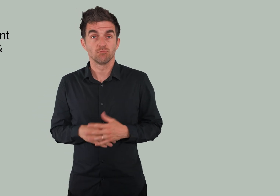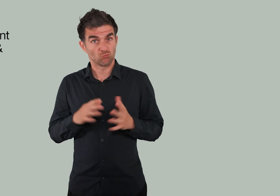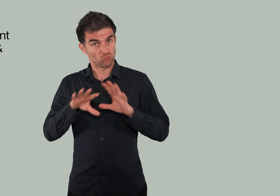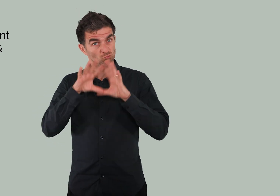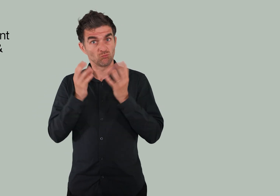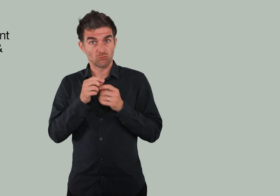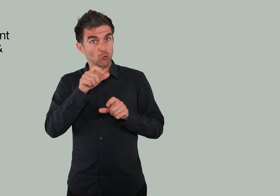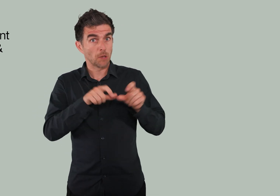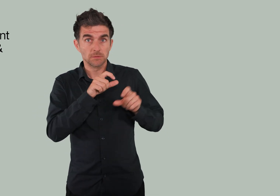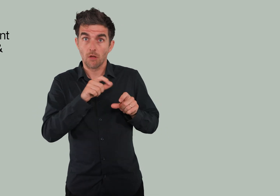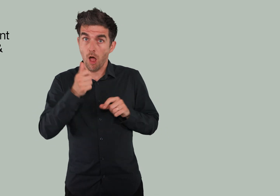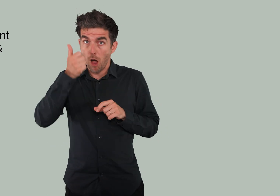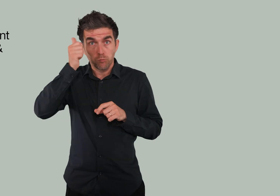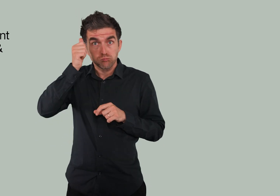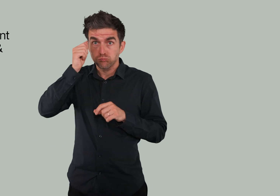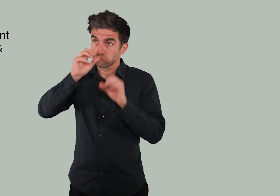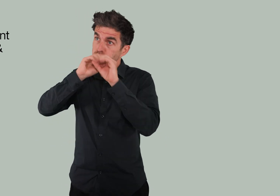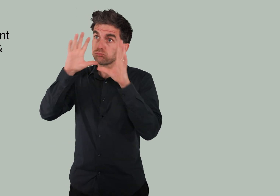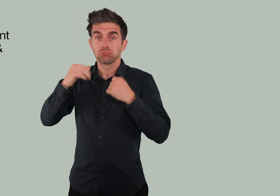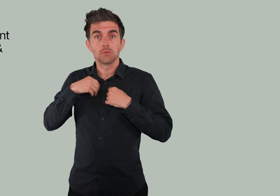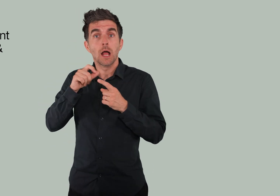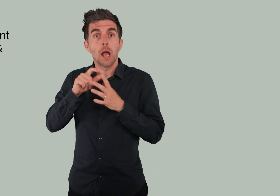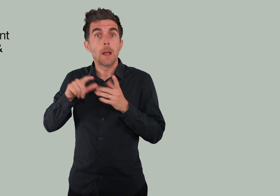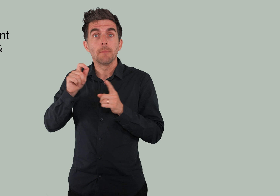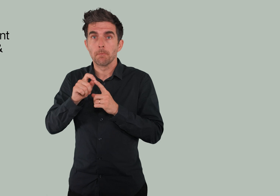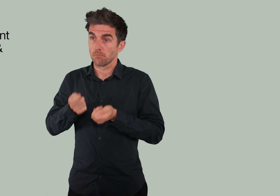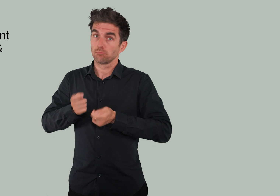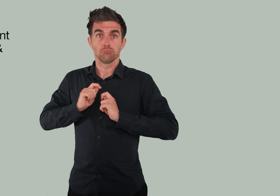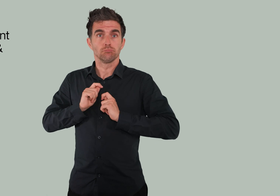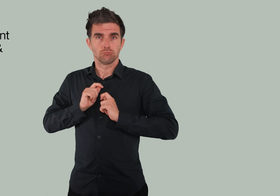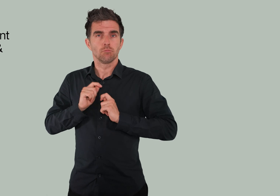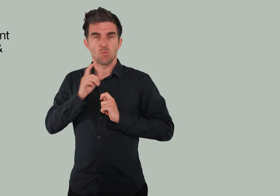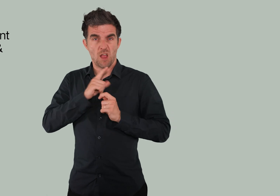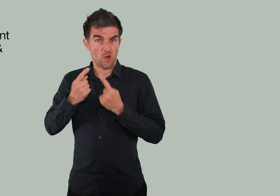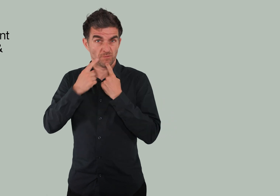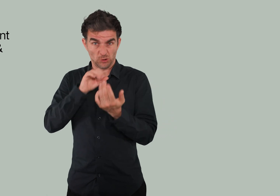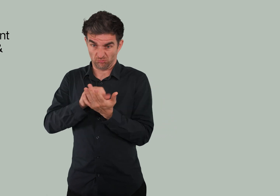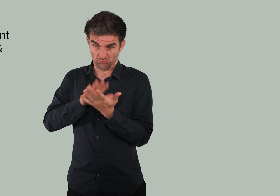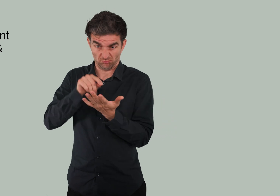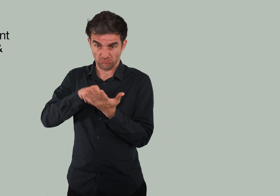Overall, customers have a good understanding of their PIP award from the information included in